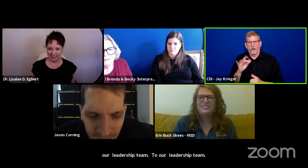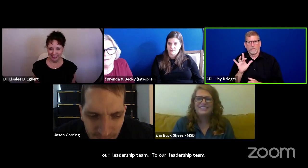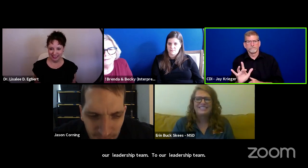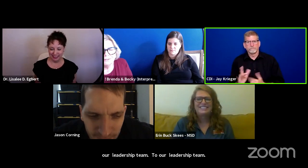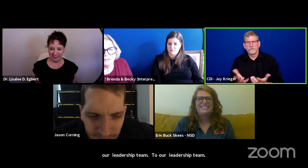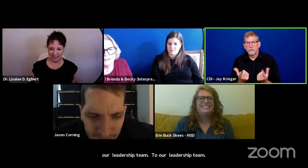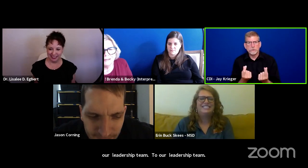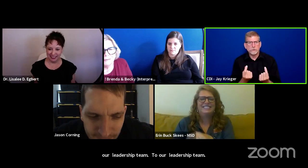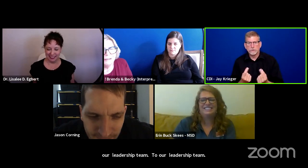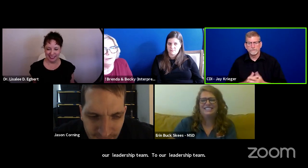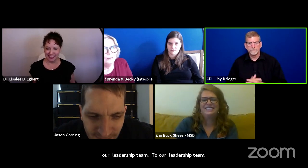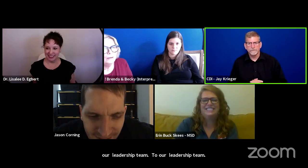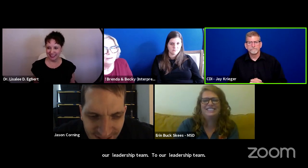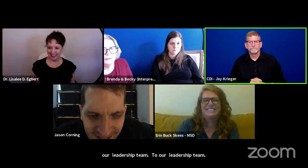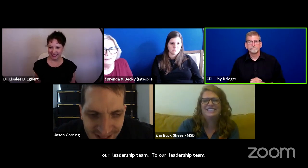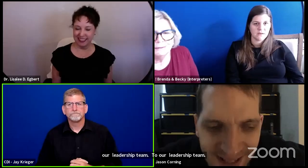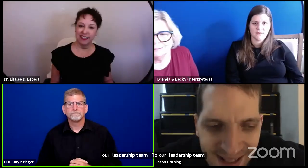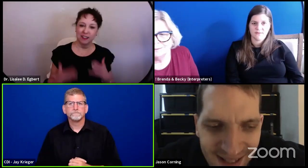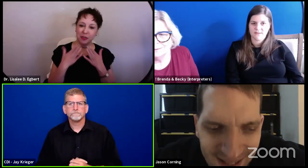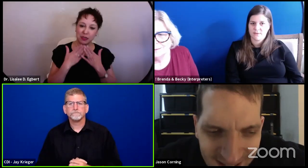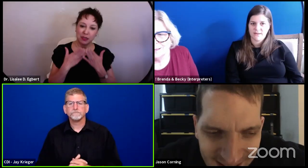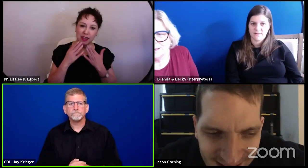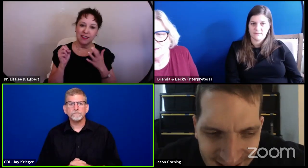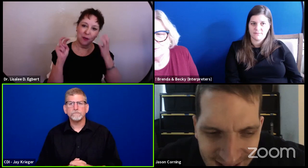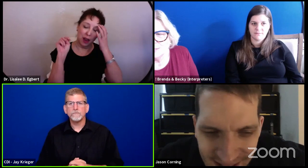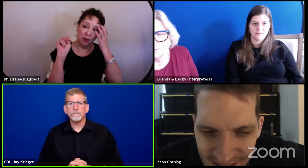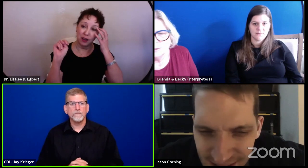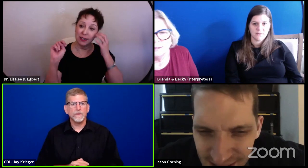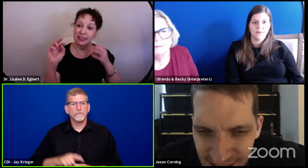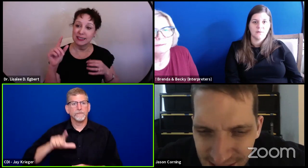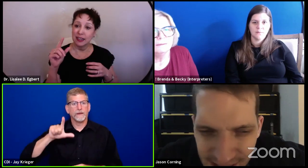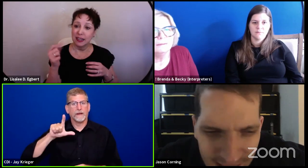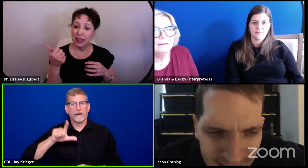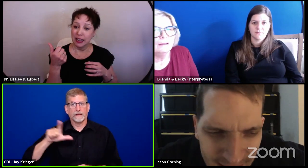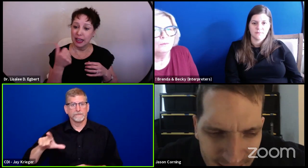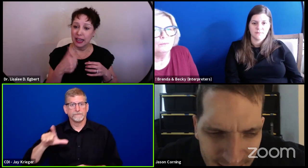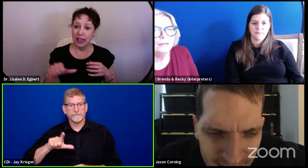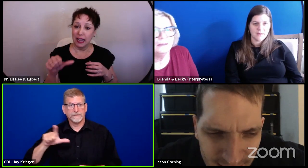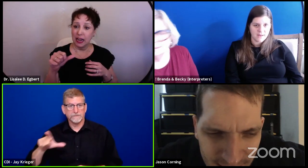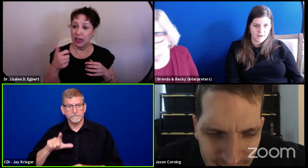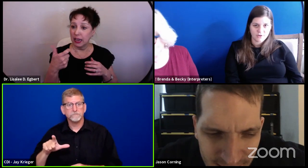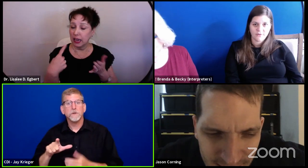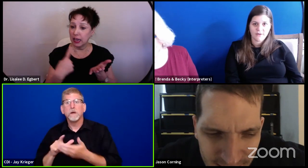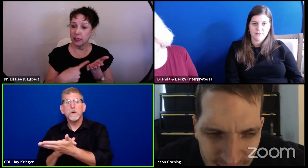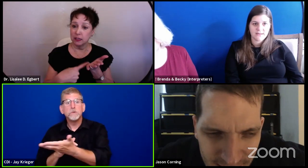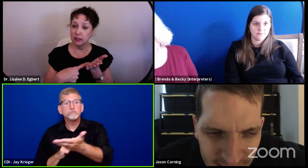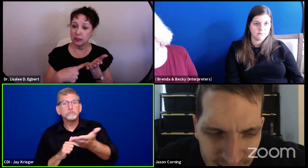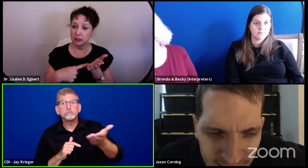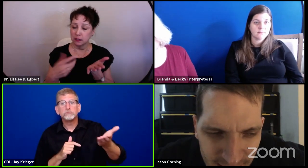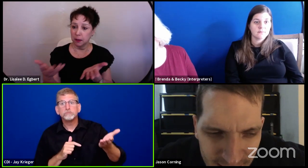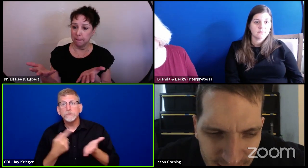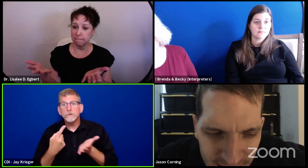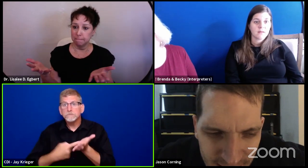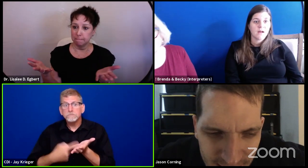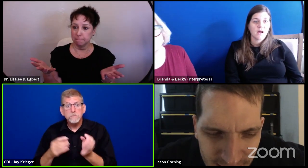Just let me know if someone can -- INTERPRETER: Erin, your video is down.